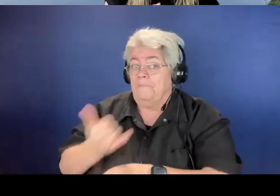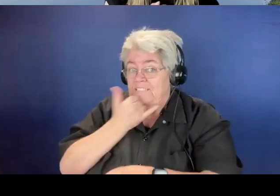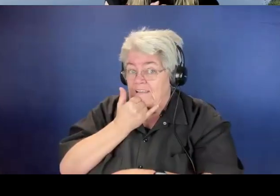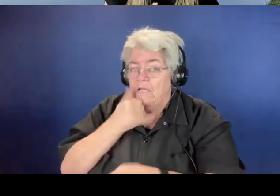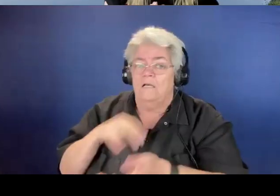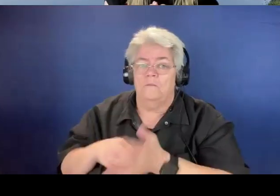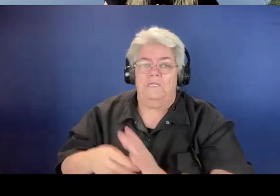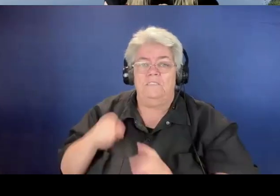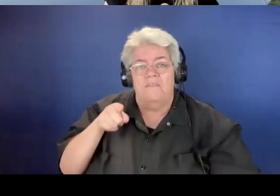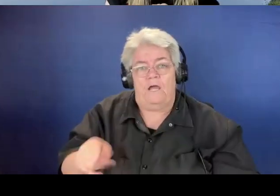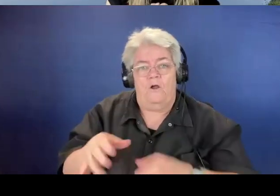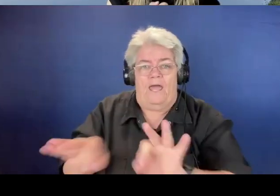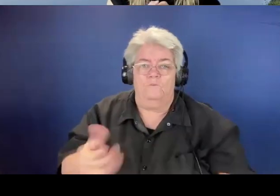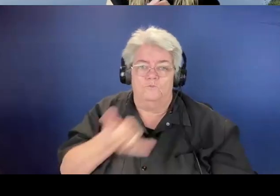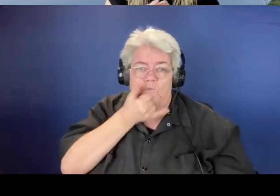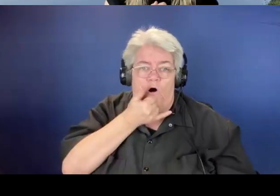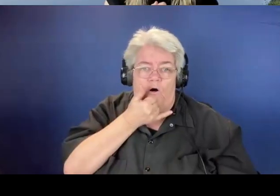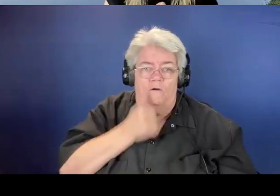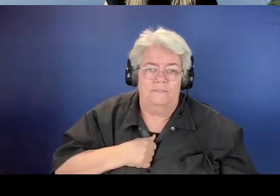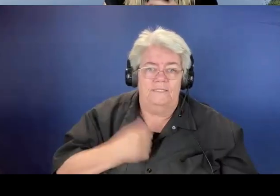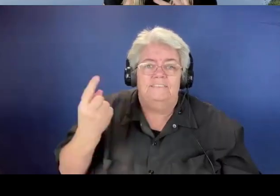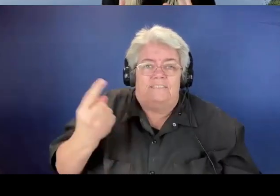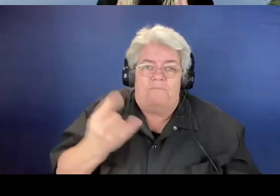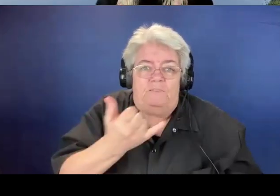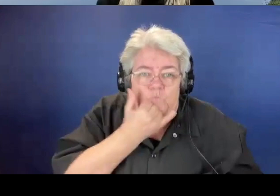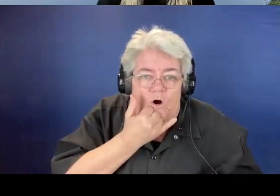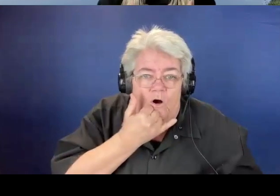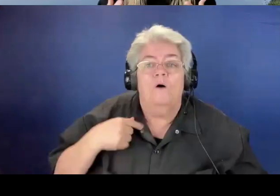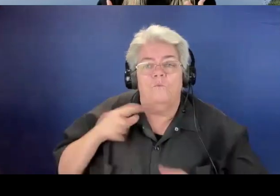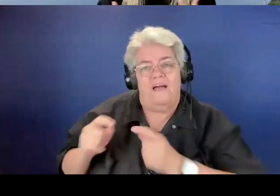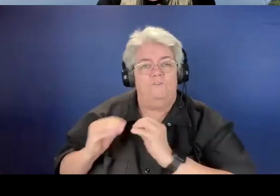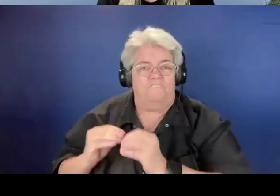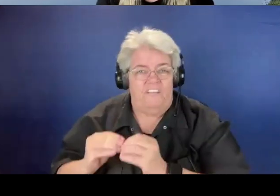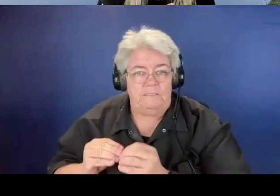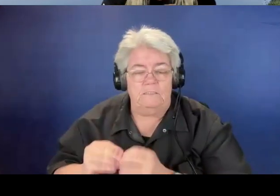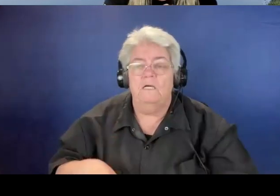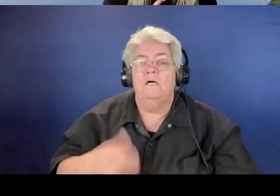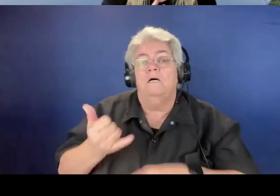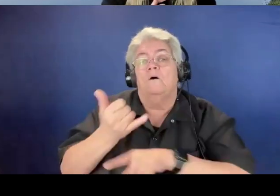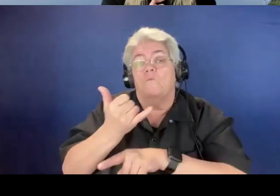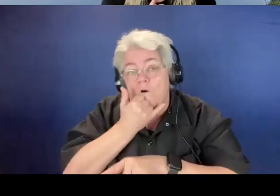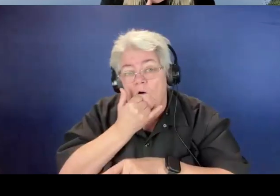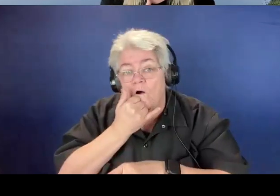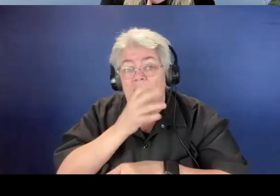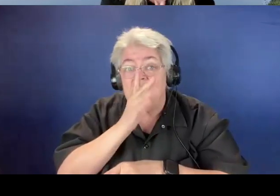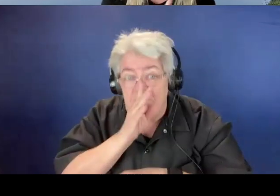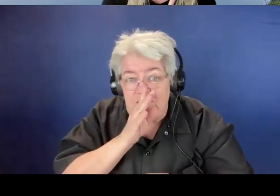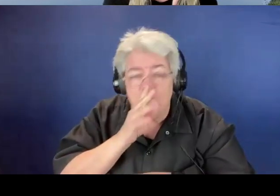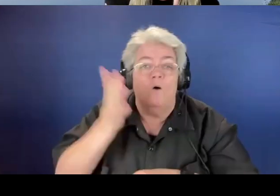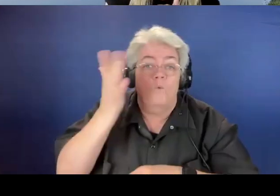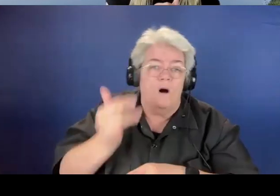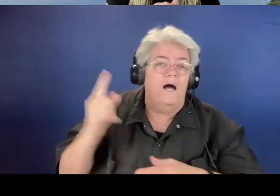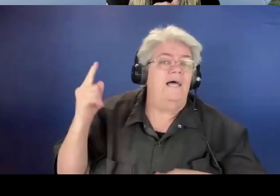speech and language disorder that might be secondary to hearing loss or specific speech or language impairment.